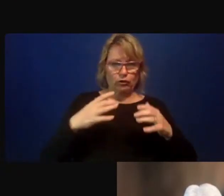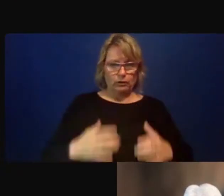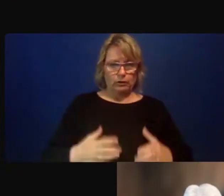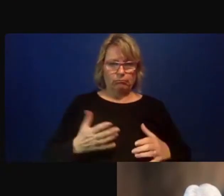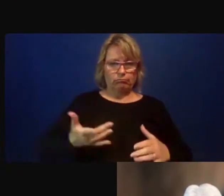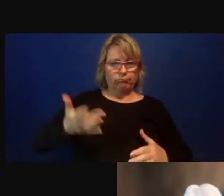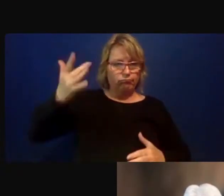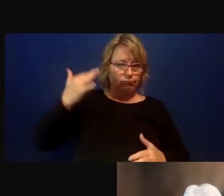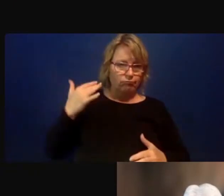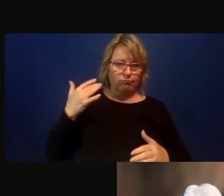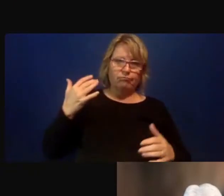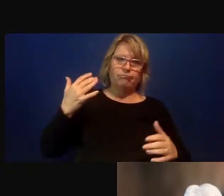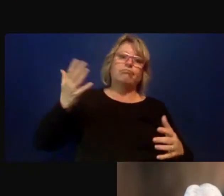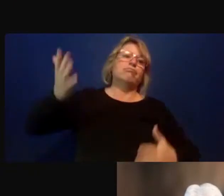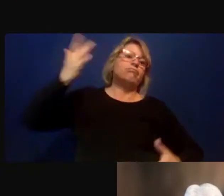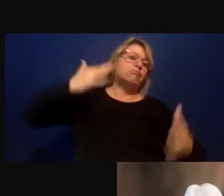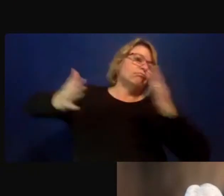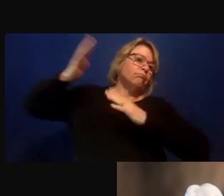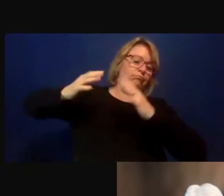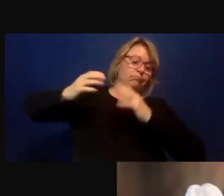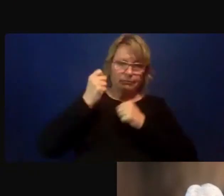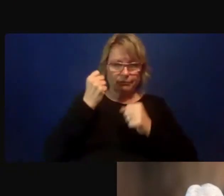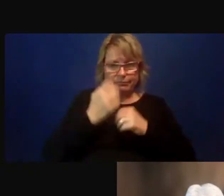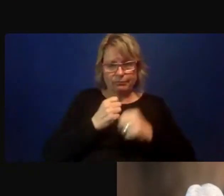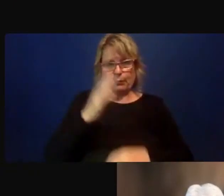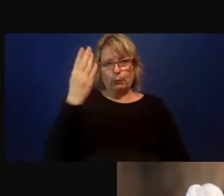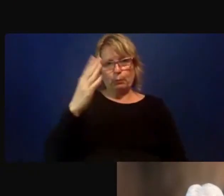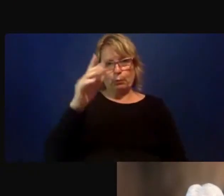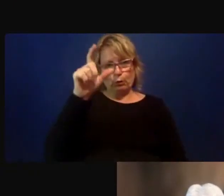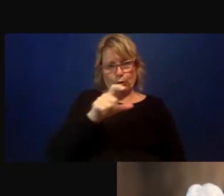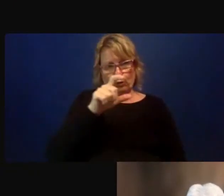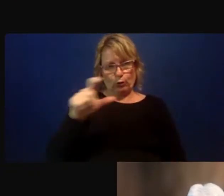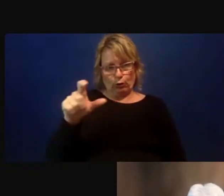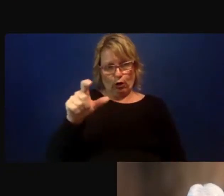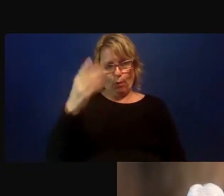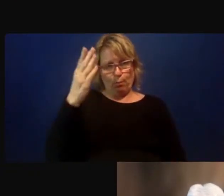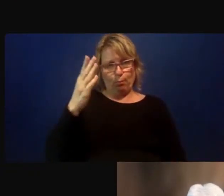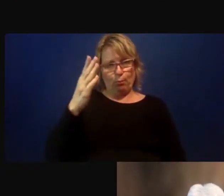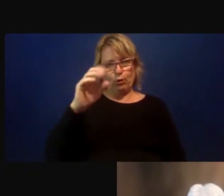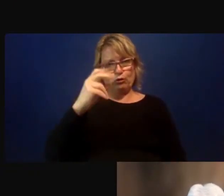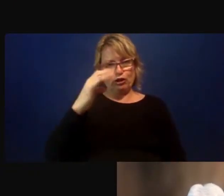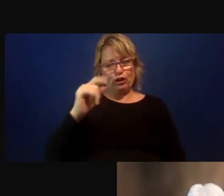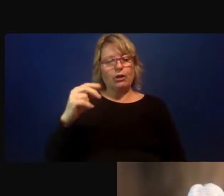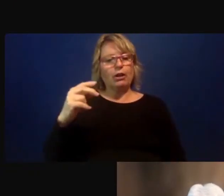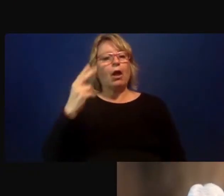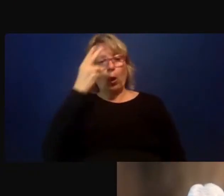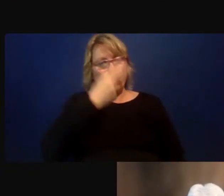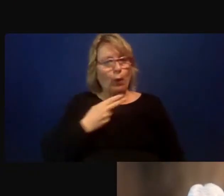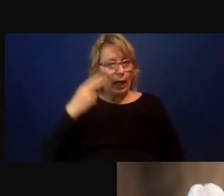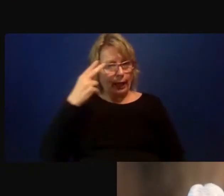millions of years ago was Blue Cross Blue Shield of Hawaii that made the decision to introduce